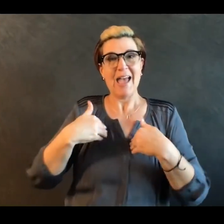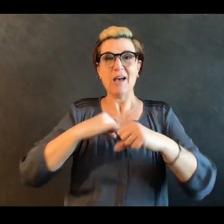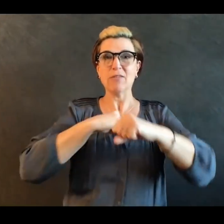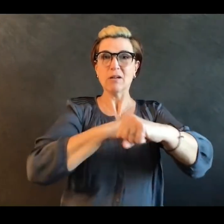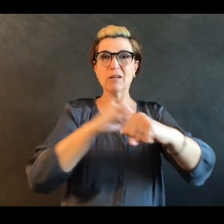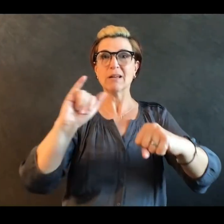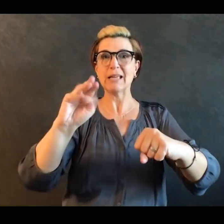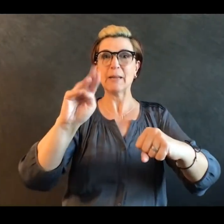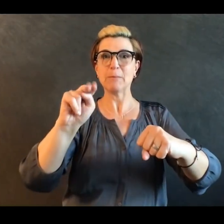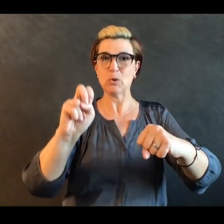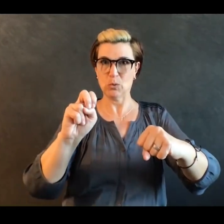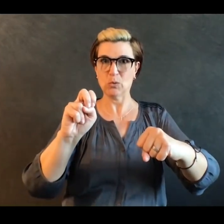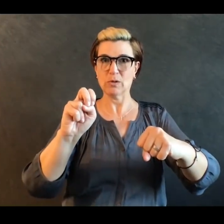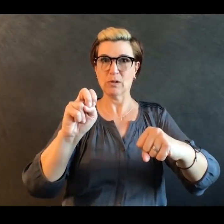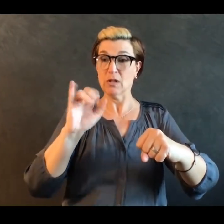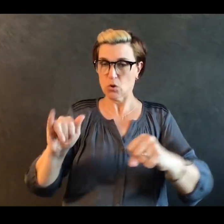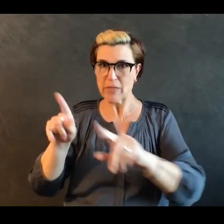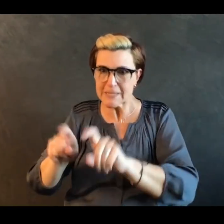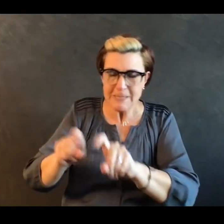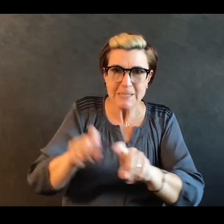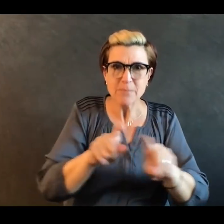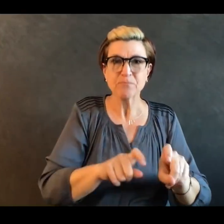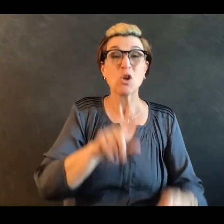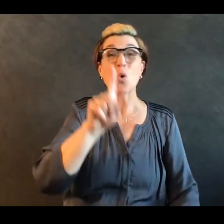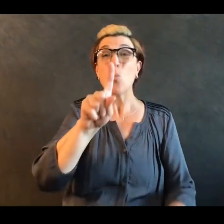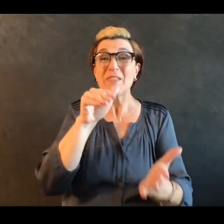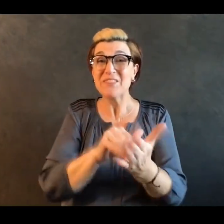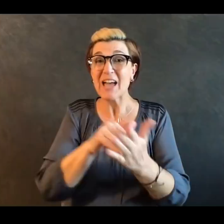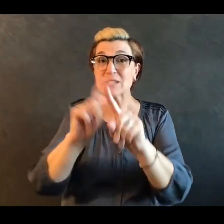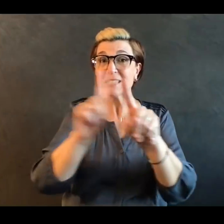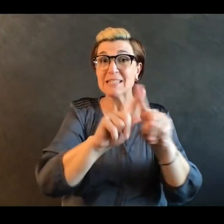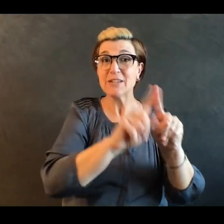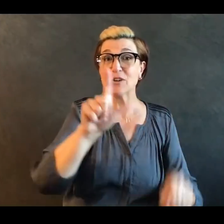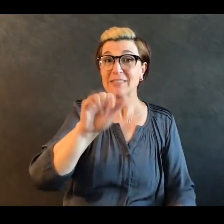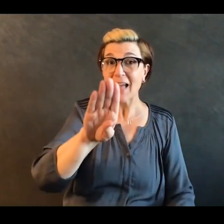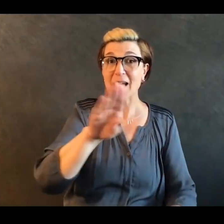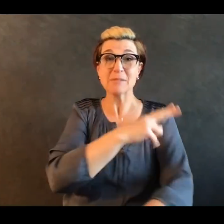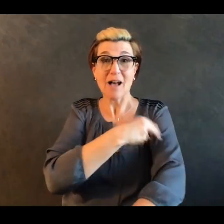institutions across America have already joined this program and we want to urge